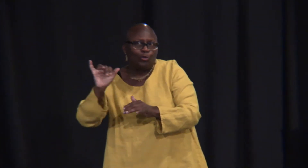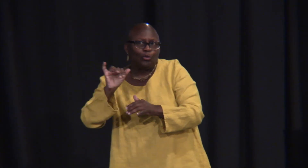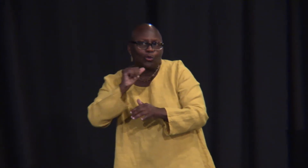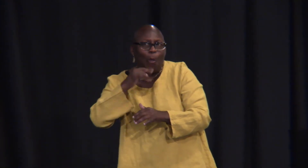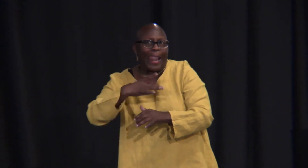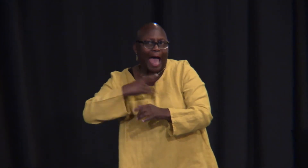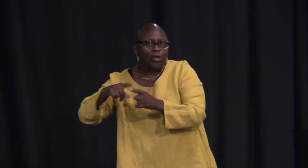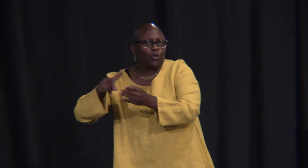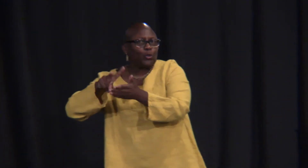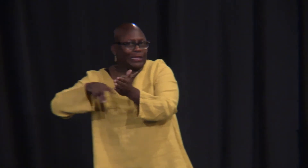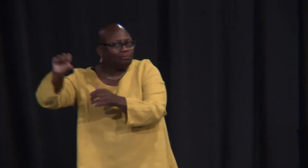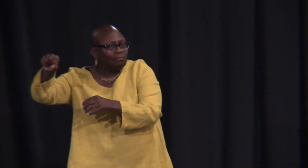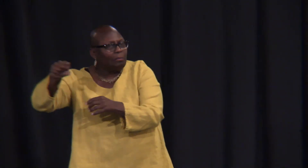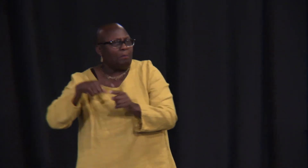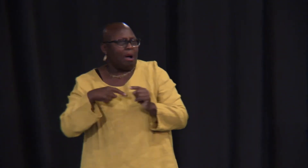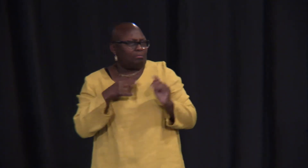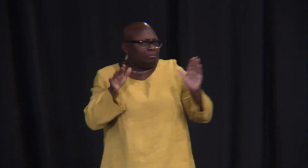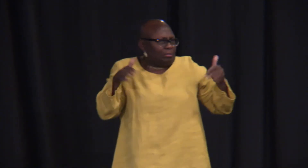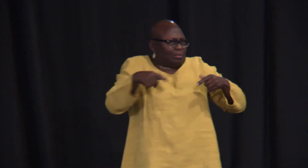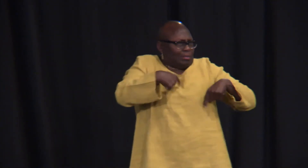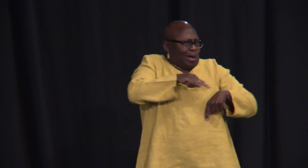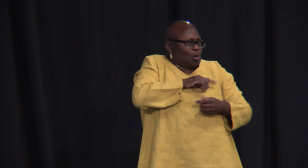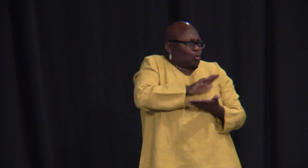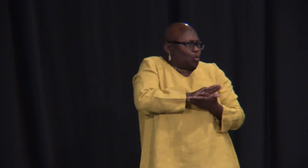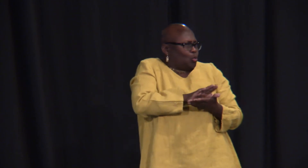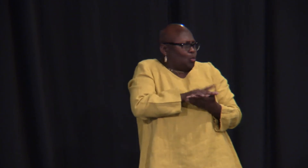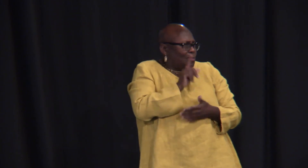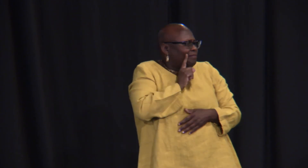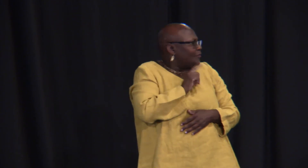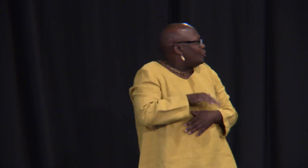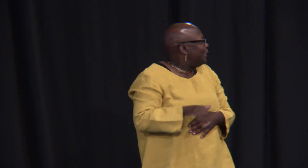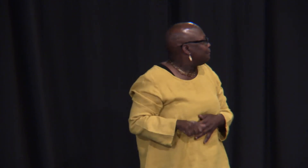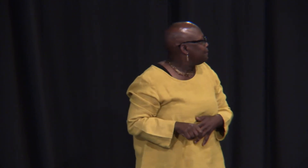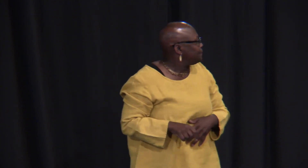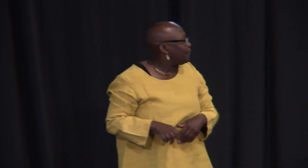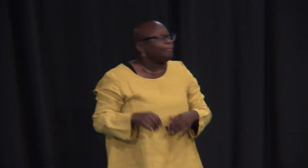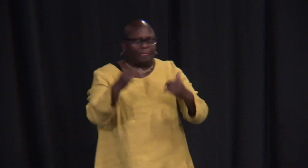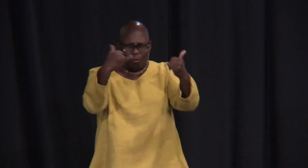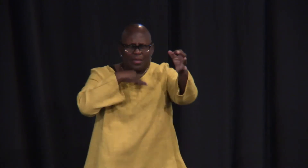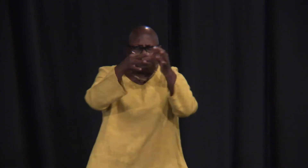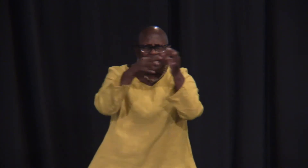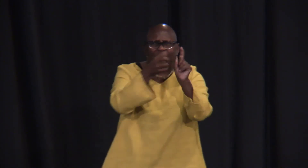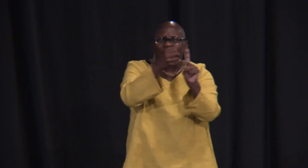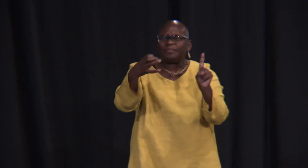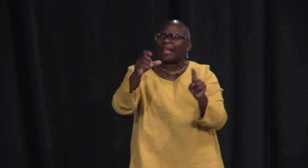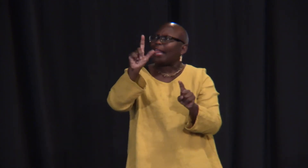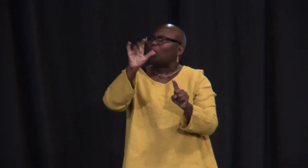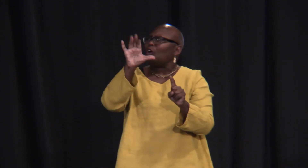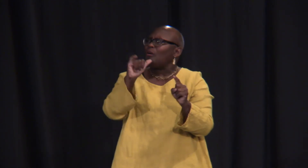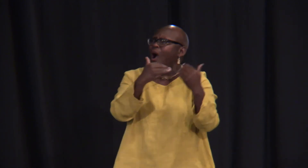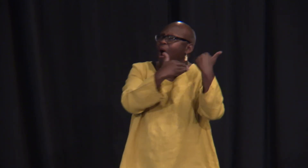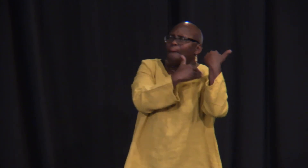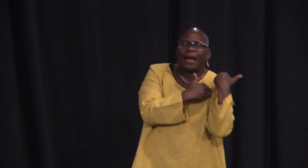Let me show you why. How many of you have seen deaf kids say that they hate to read?